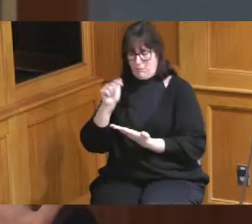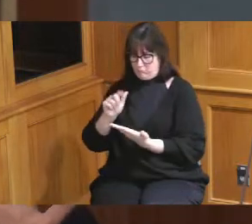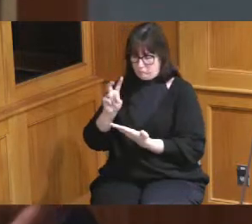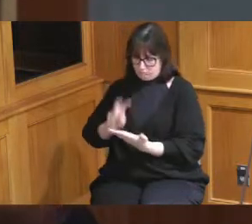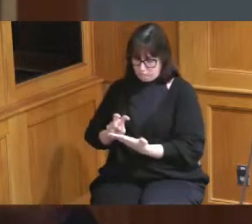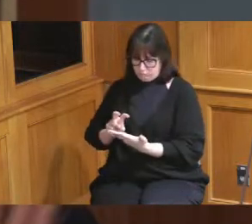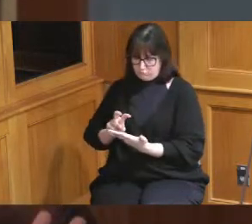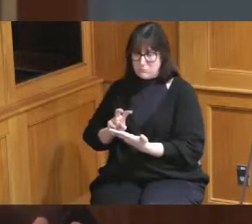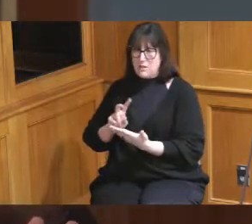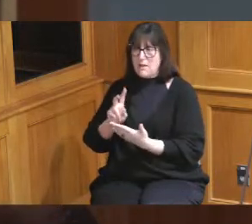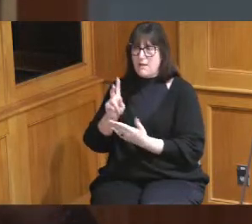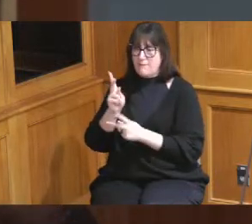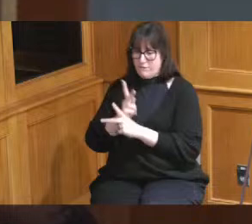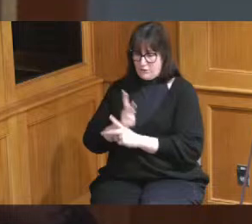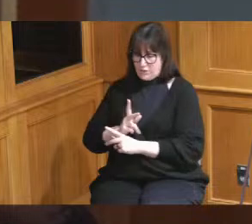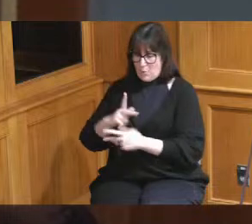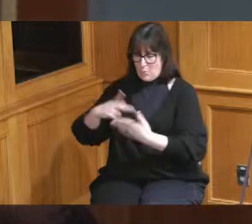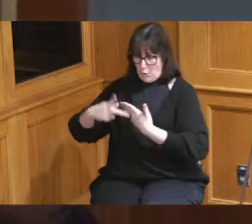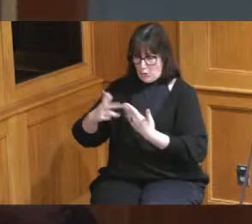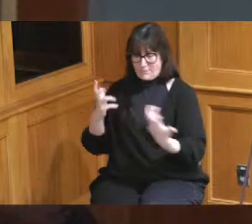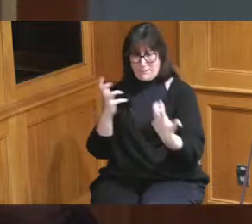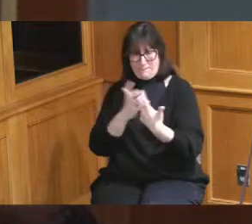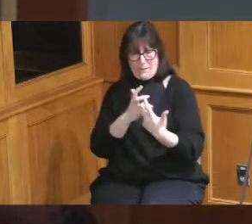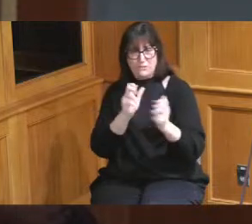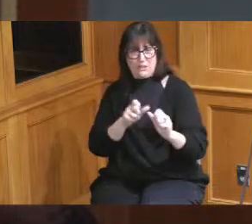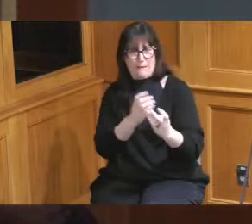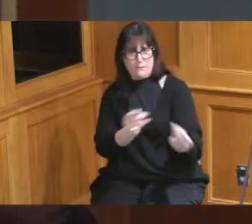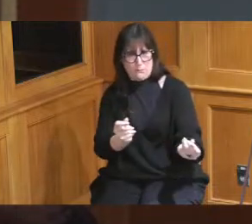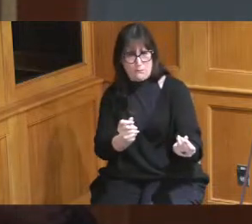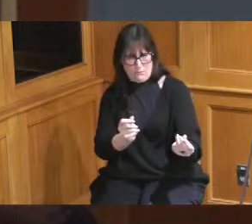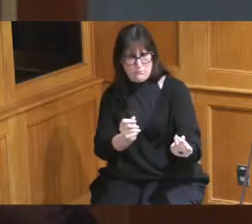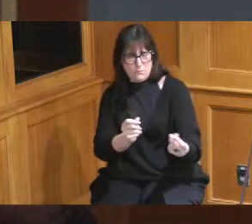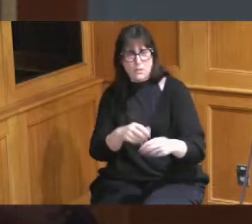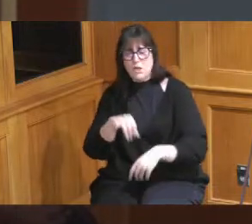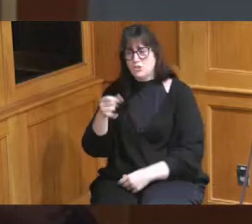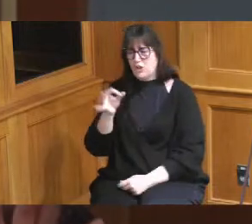Suite of programs but also the great thing about working with GFS it's not only just the funding